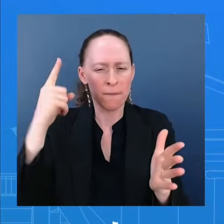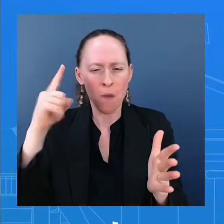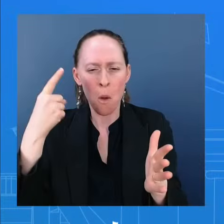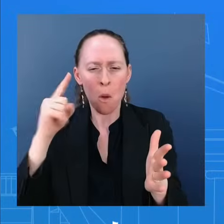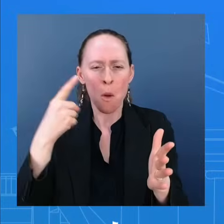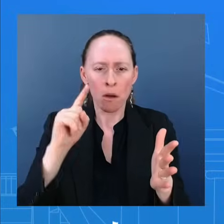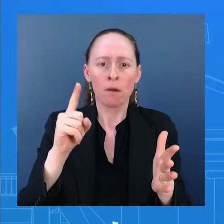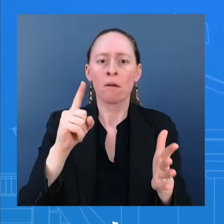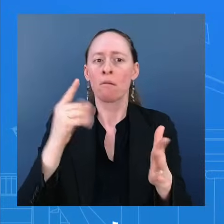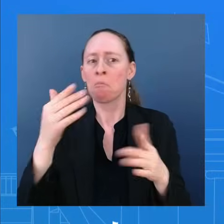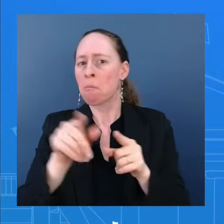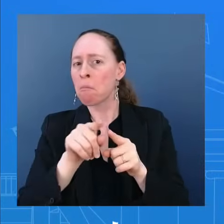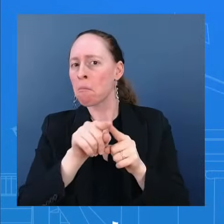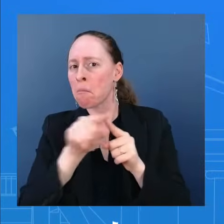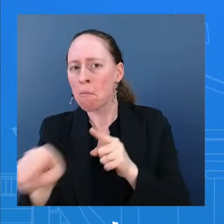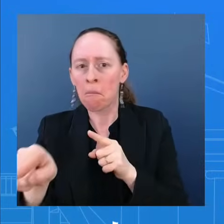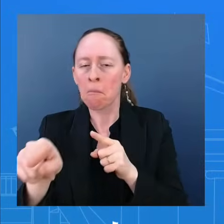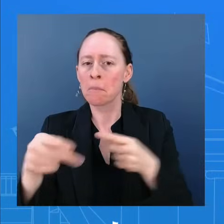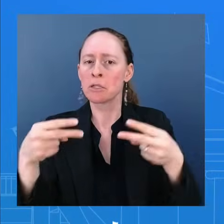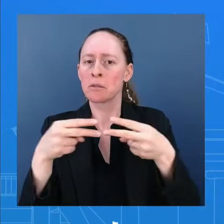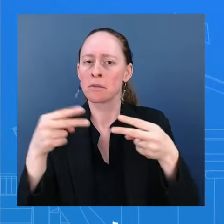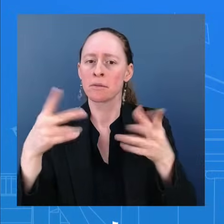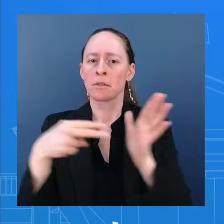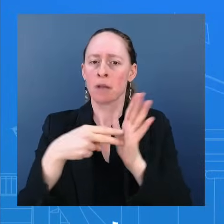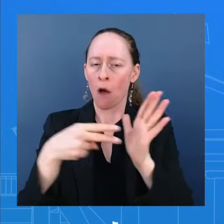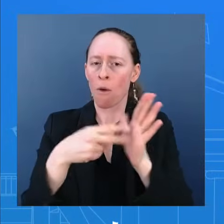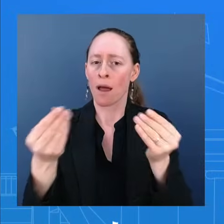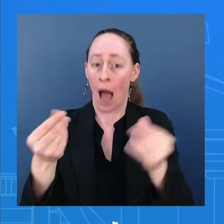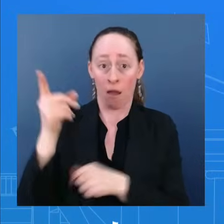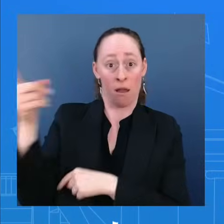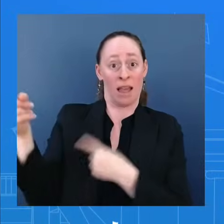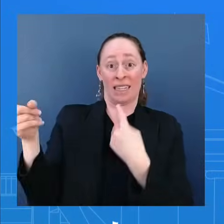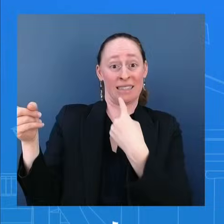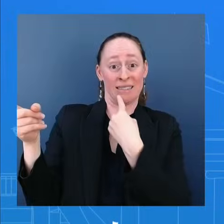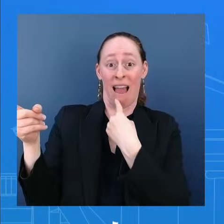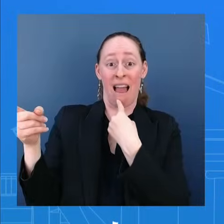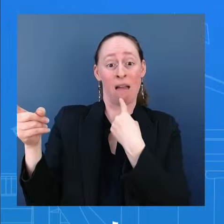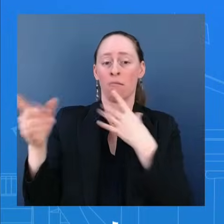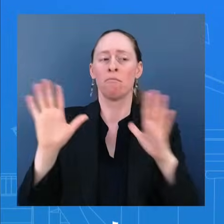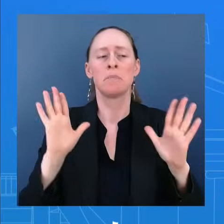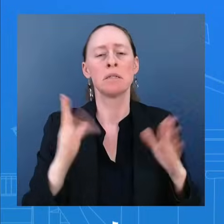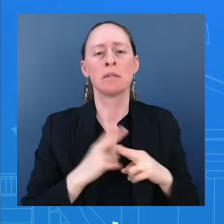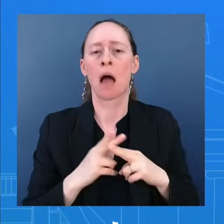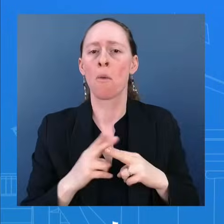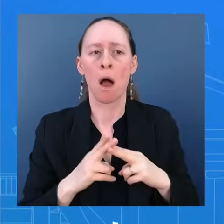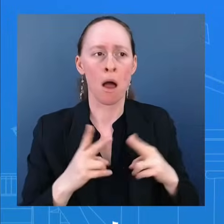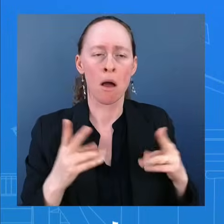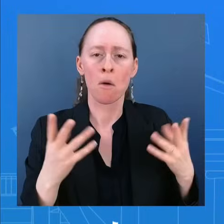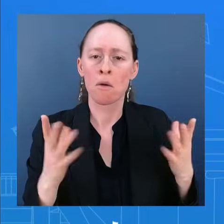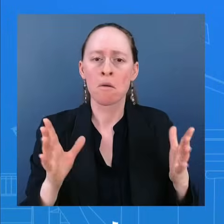which is this is a temporary measure to deal with exigent circumstances and what -- what we --